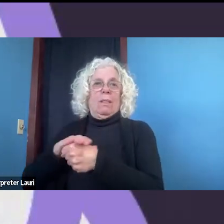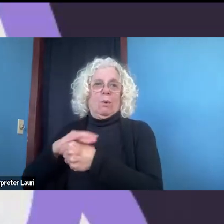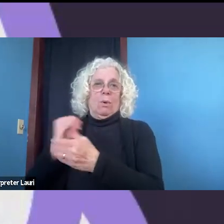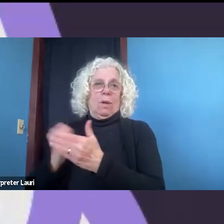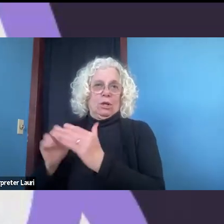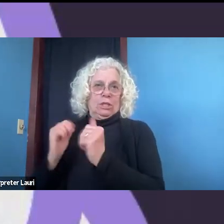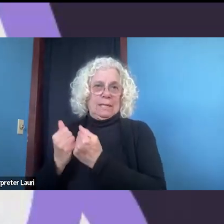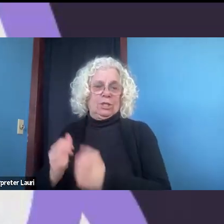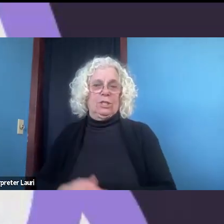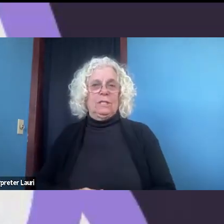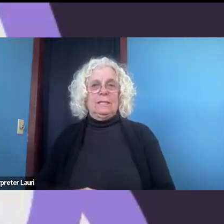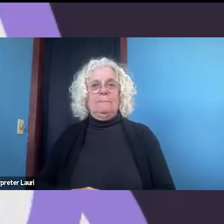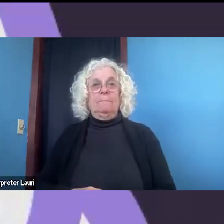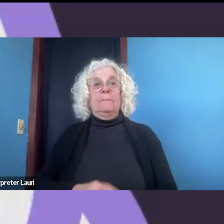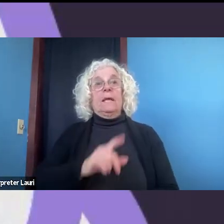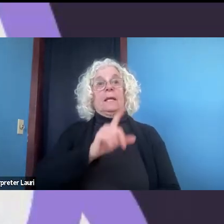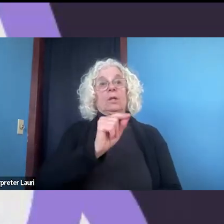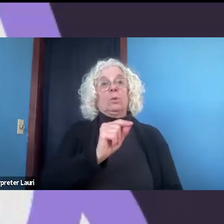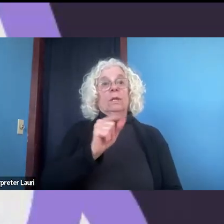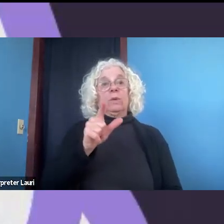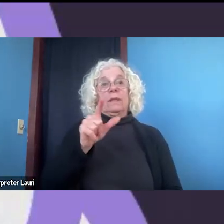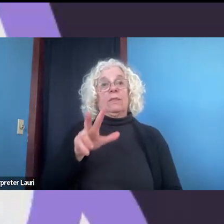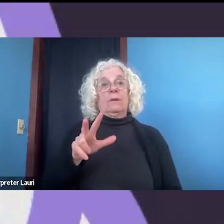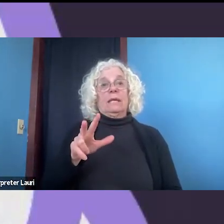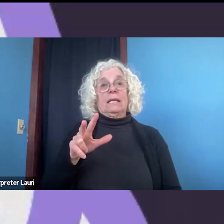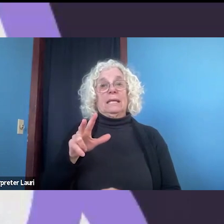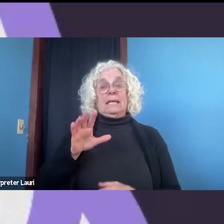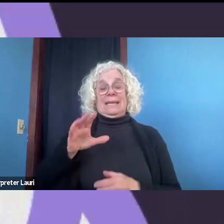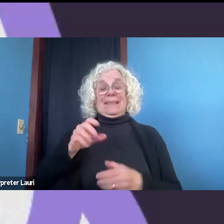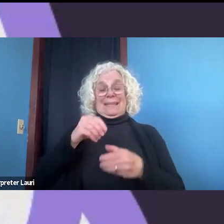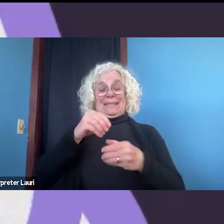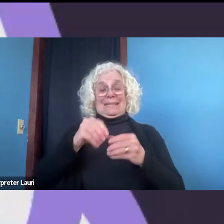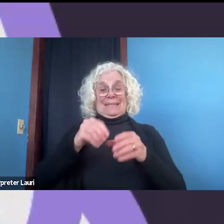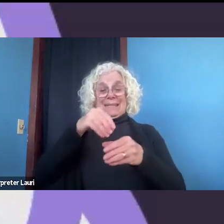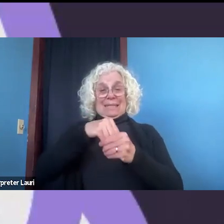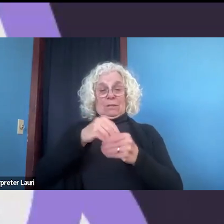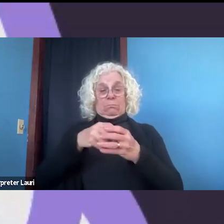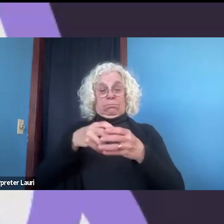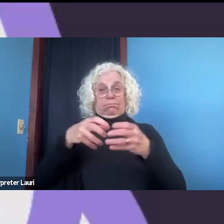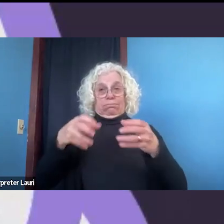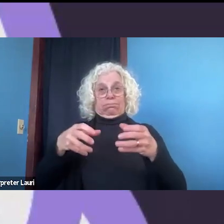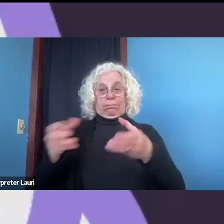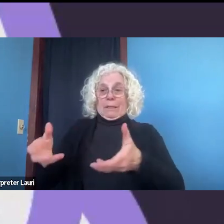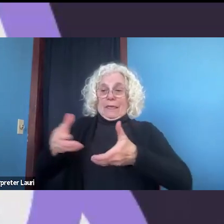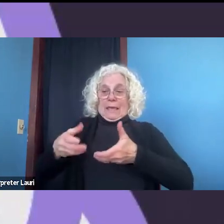At the end of 2023, this internal excel sheet of organizations was passed to me as a local engagement manager,